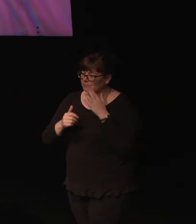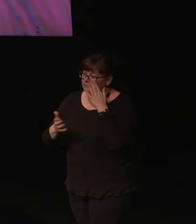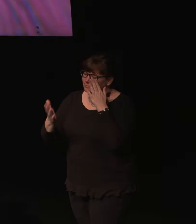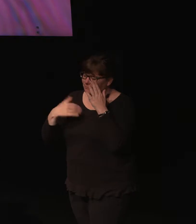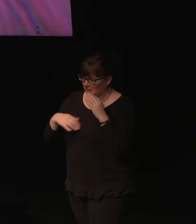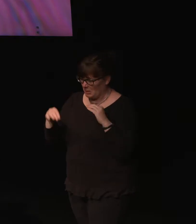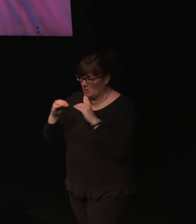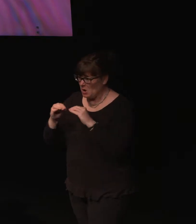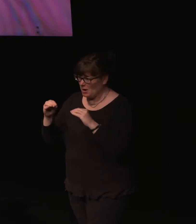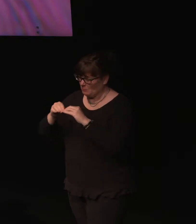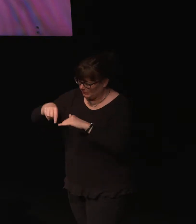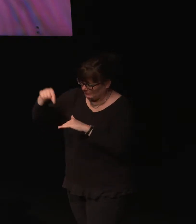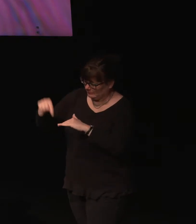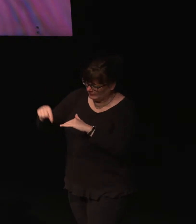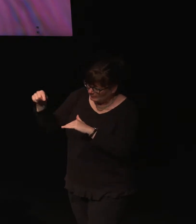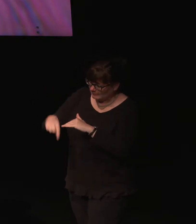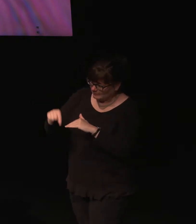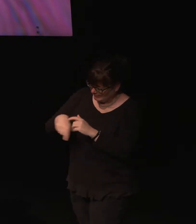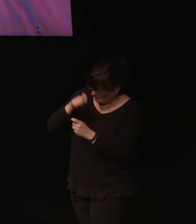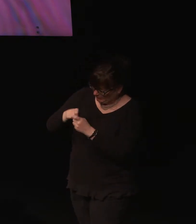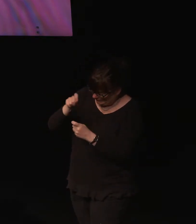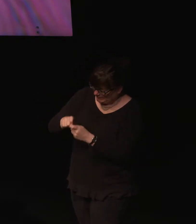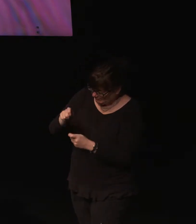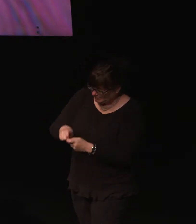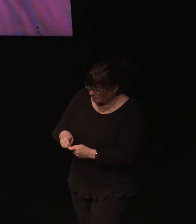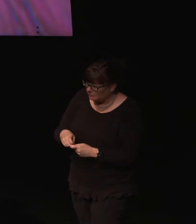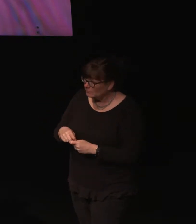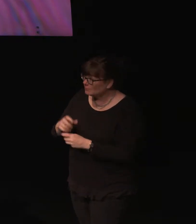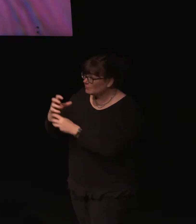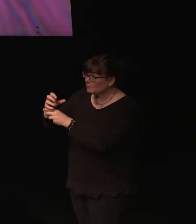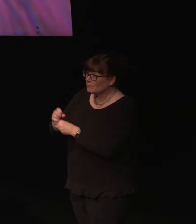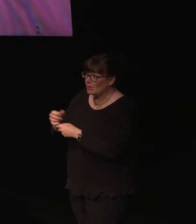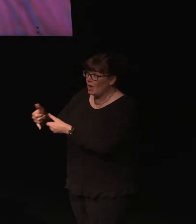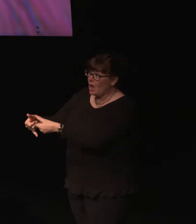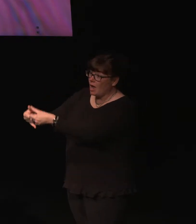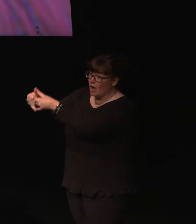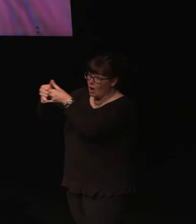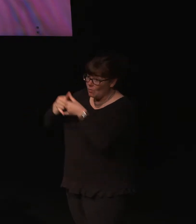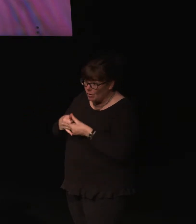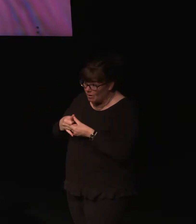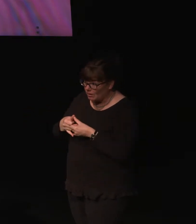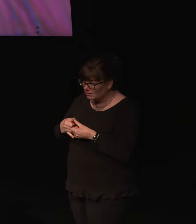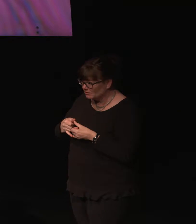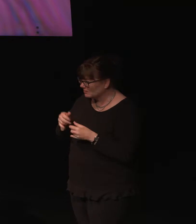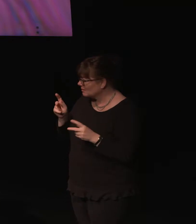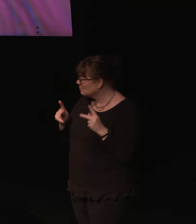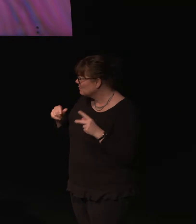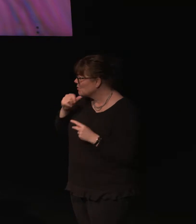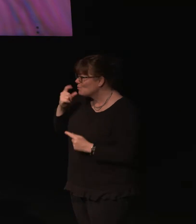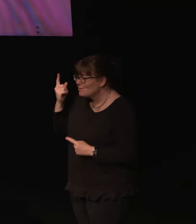and further and further." And we got this award in a time when no one was thinking about accessibility.